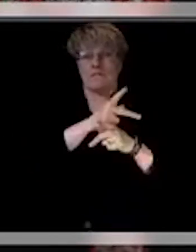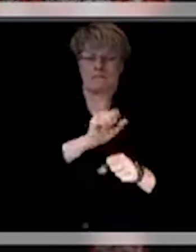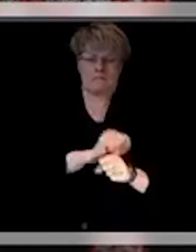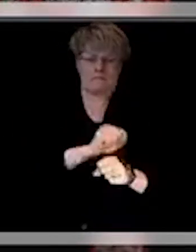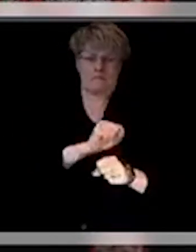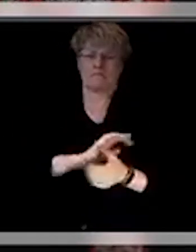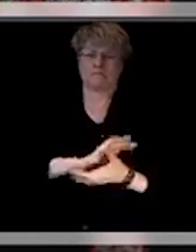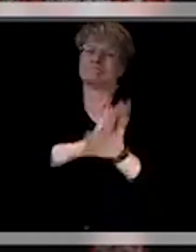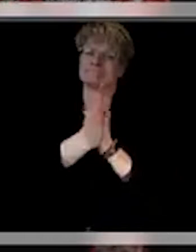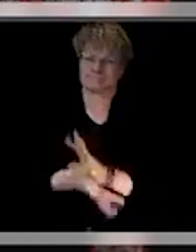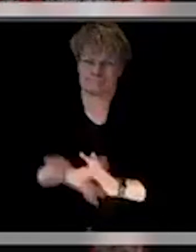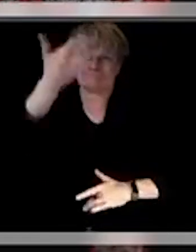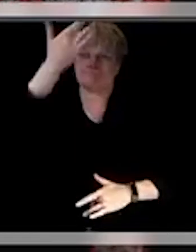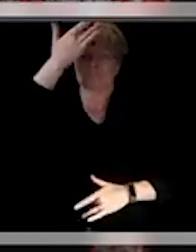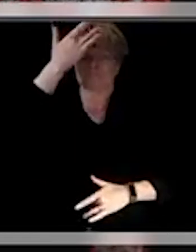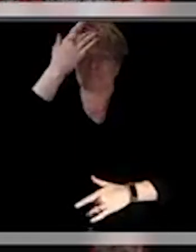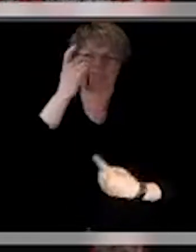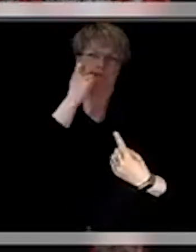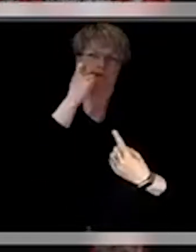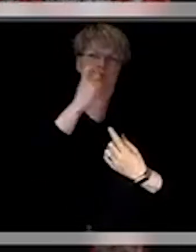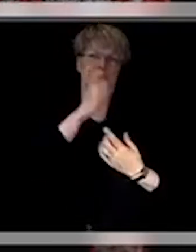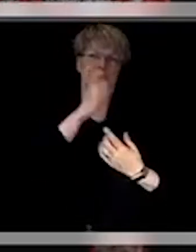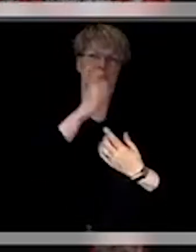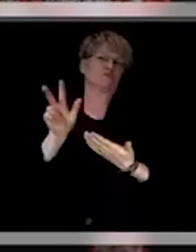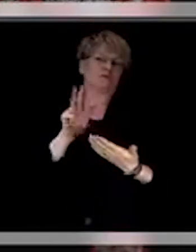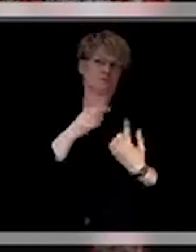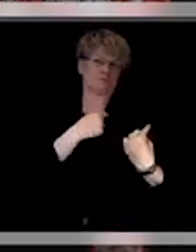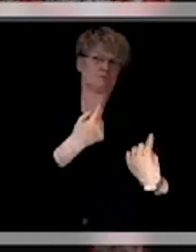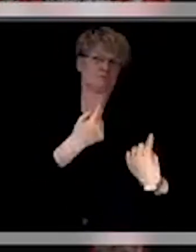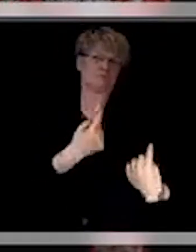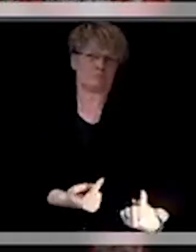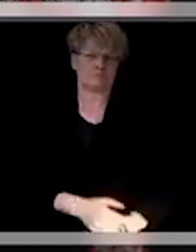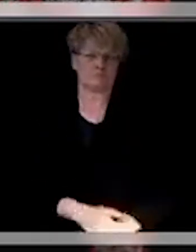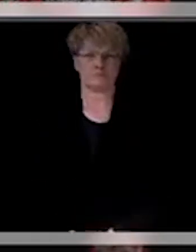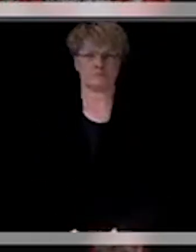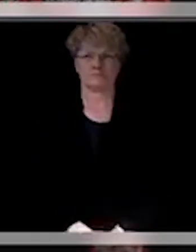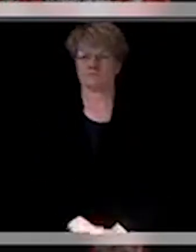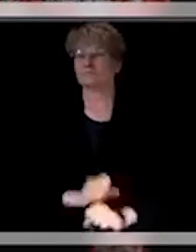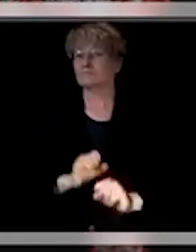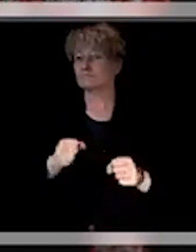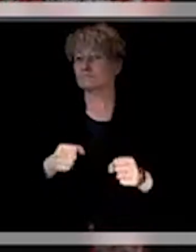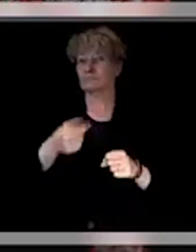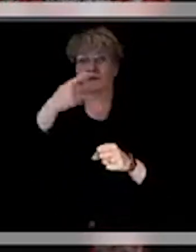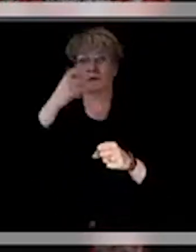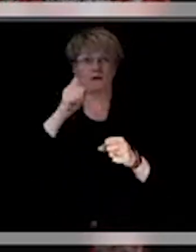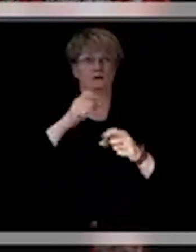It could be any of the above that I just mentioned. So, we're continuing to monitor to that, as